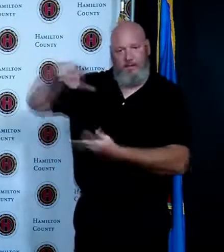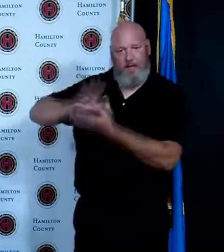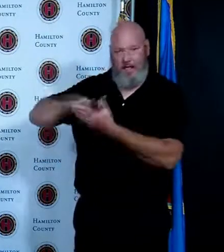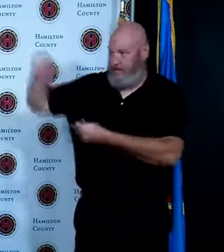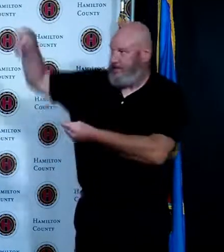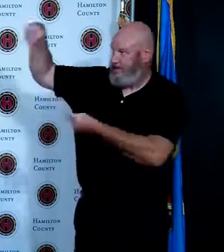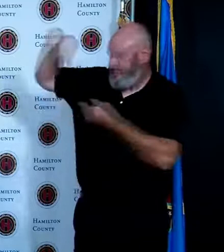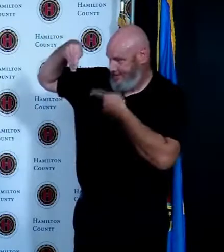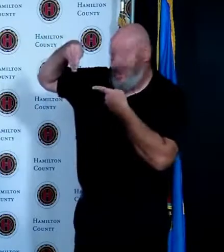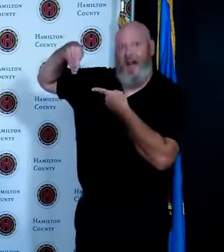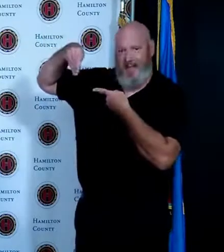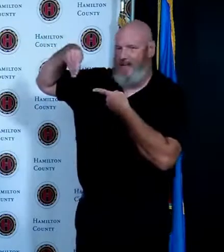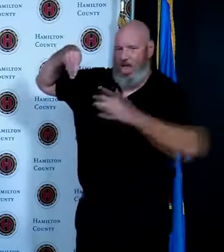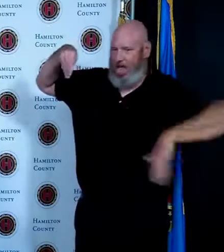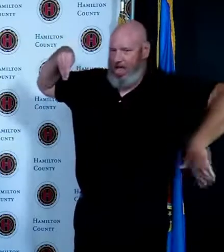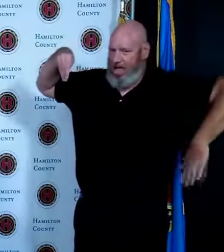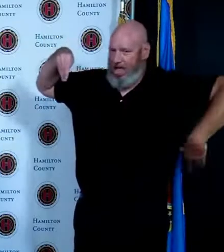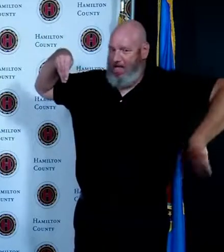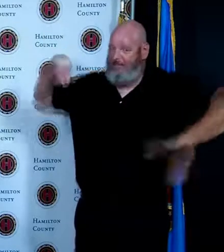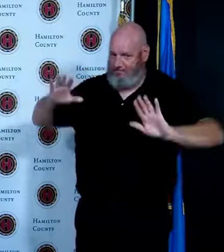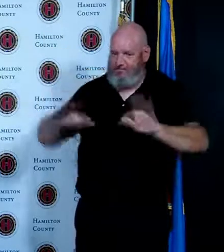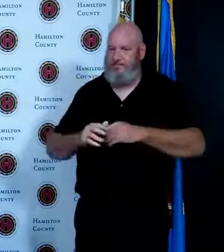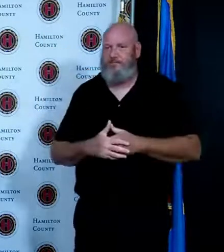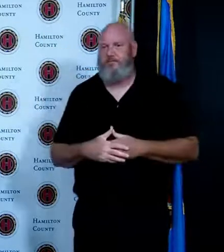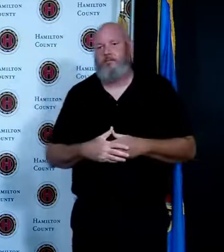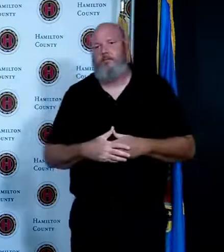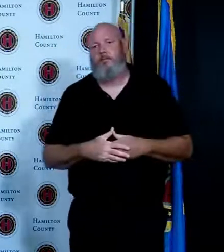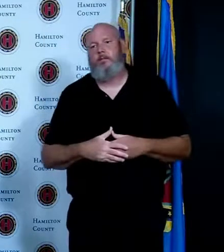citation book into issue tickets essentially we don't have that authority